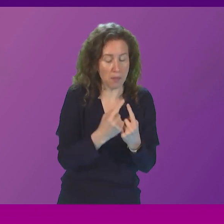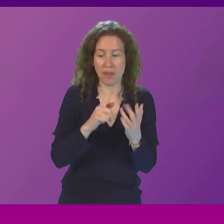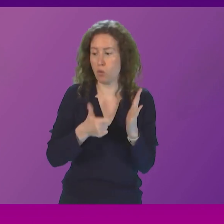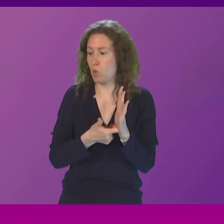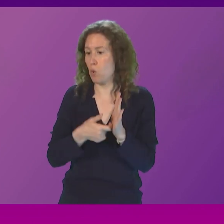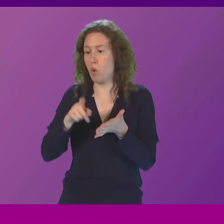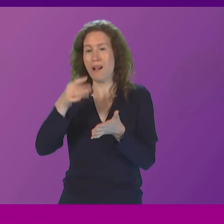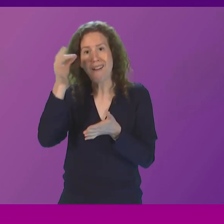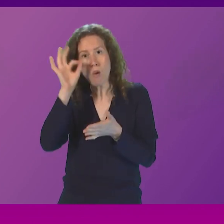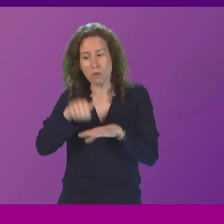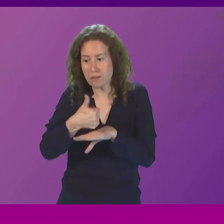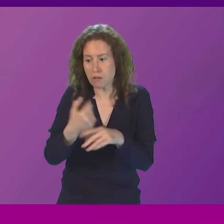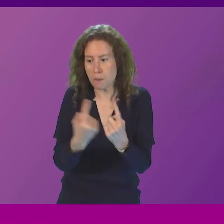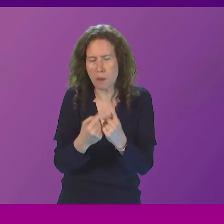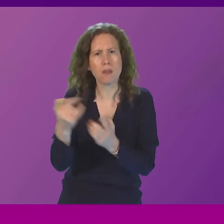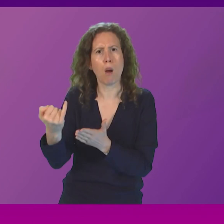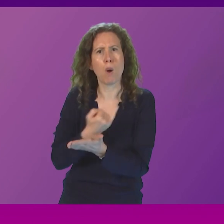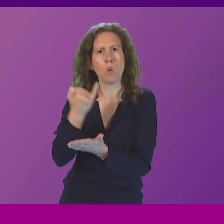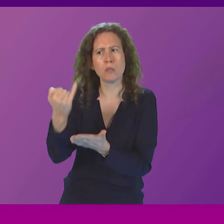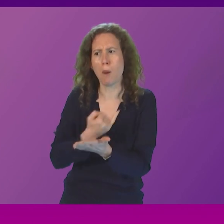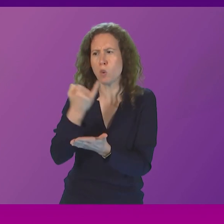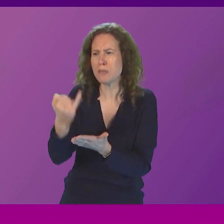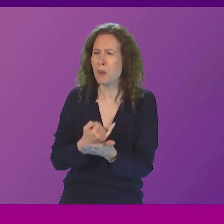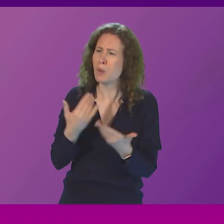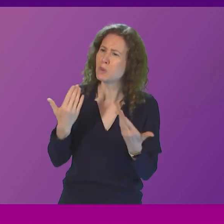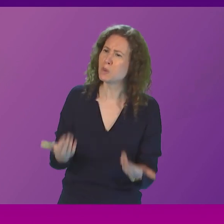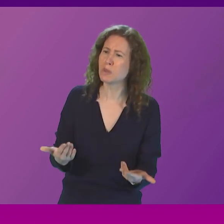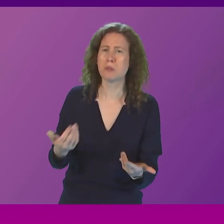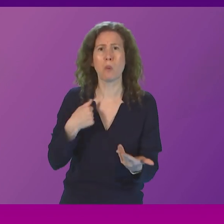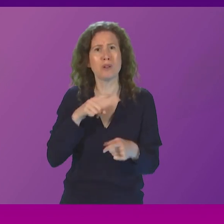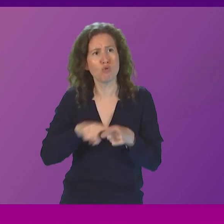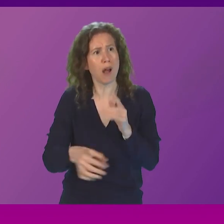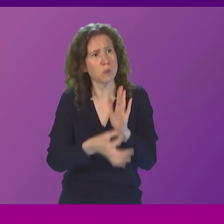a measure, they oppose it, time and again.